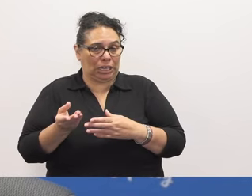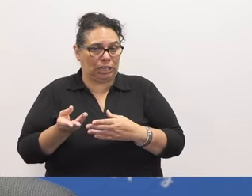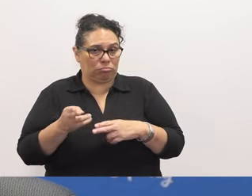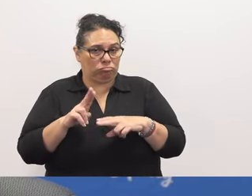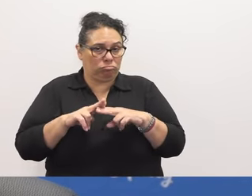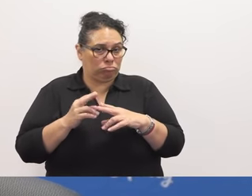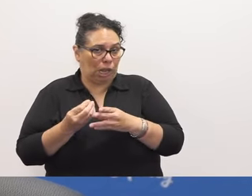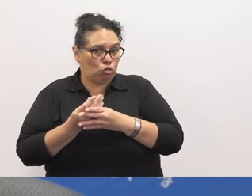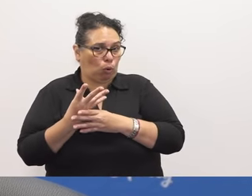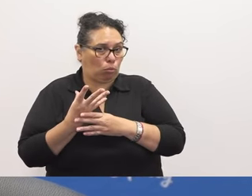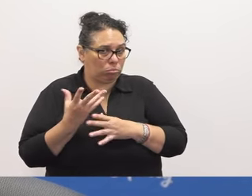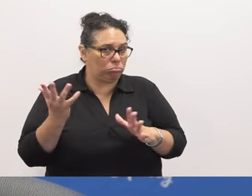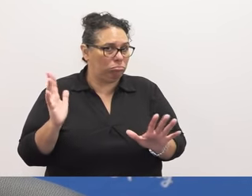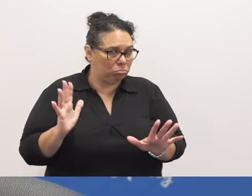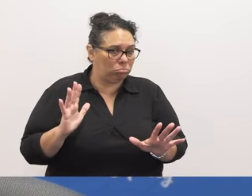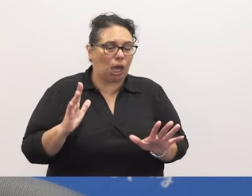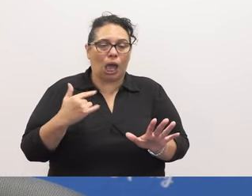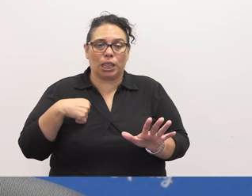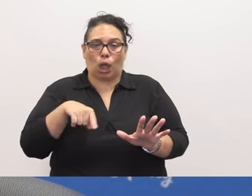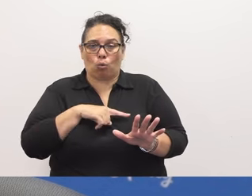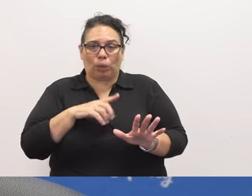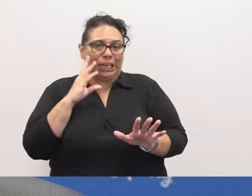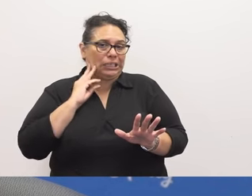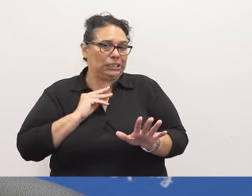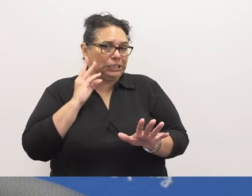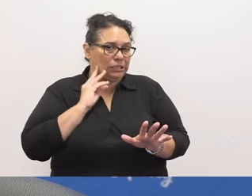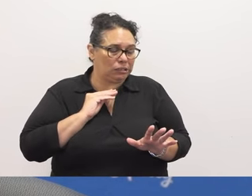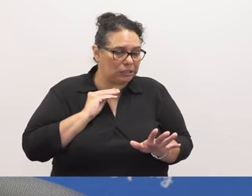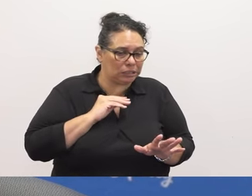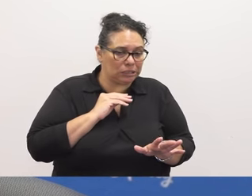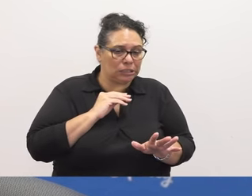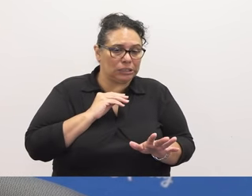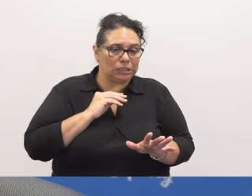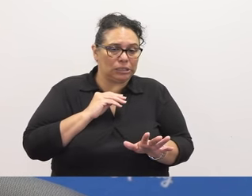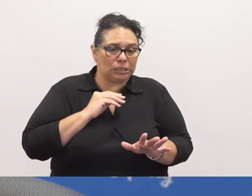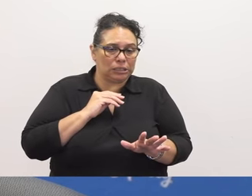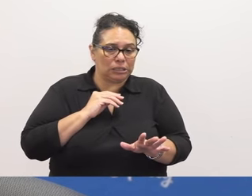that we are experiencing gains in growth for all students,